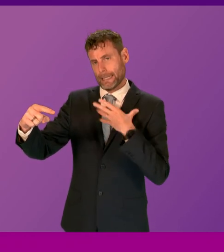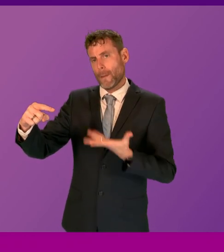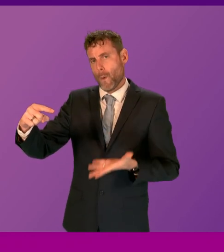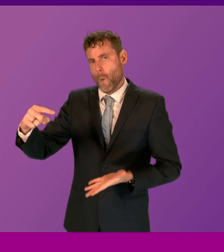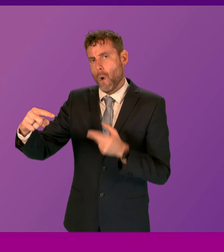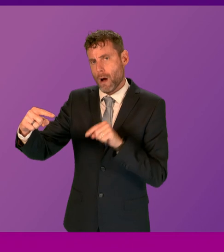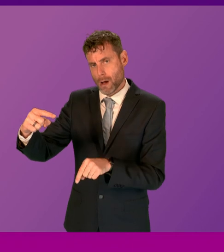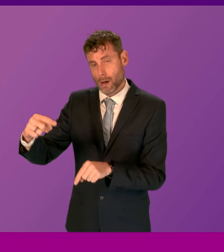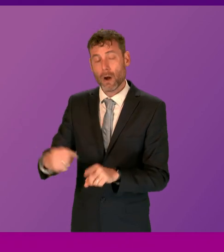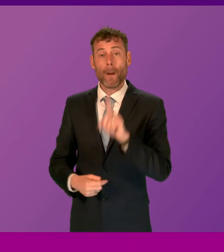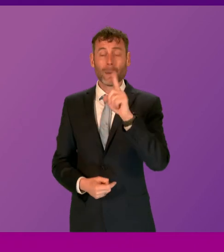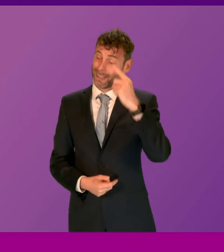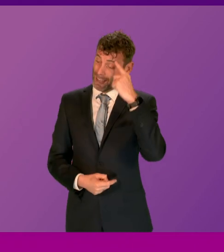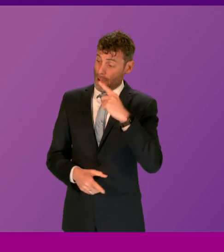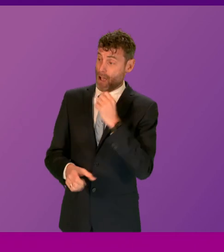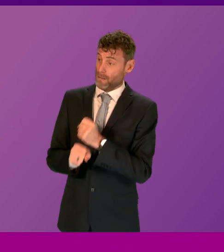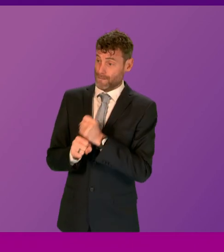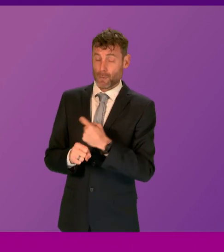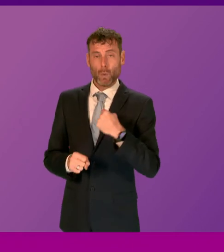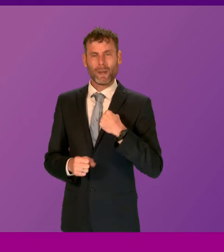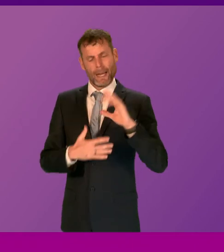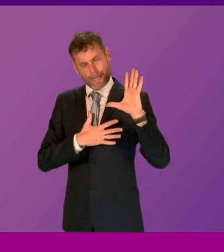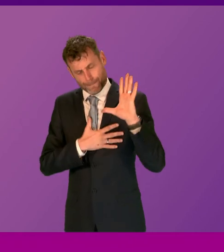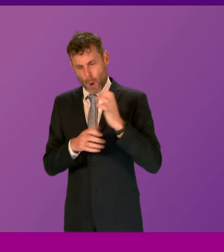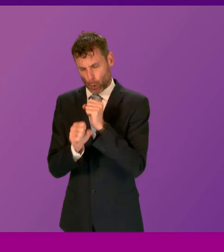This Government is not just committed to the NHS; we will support it, in its greatest hour